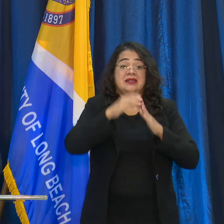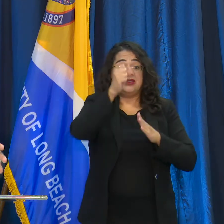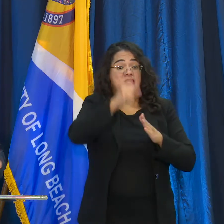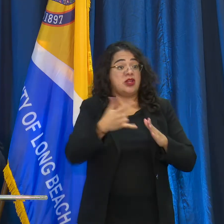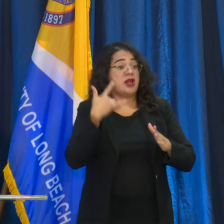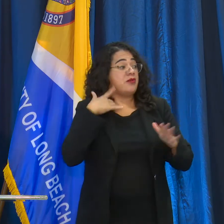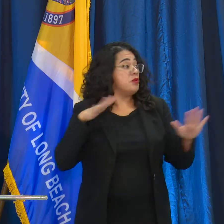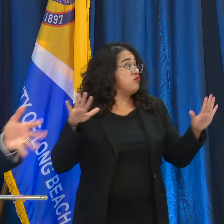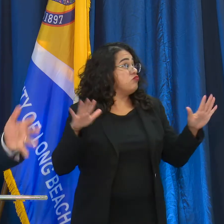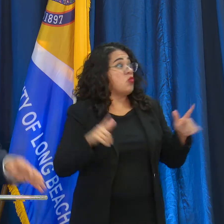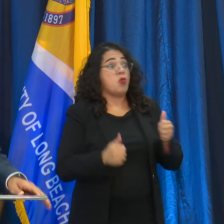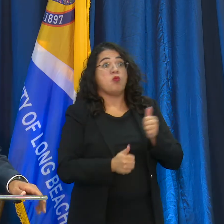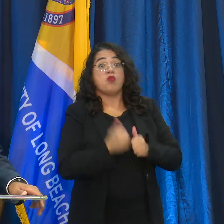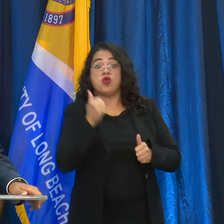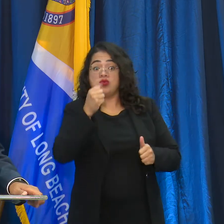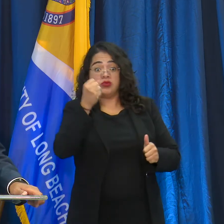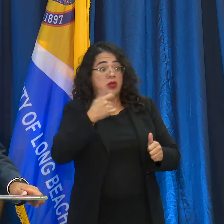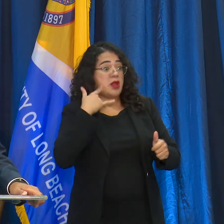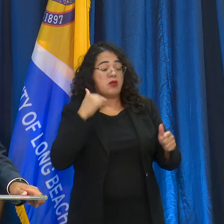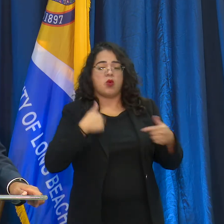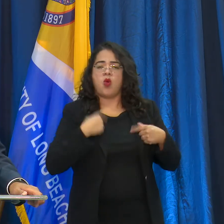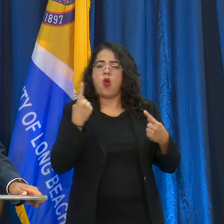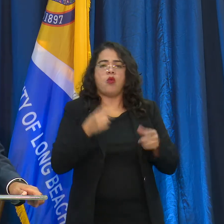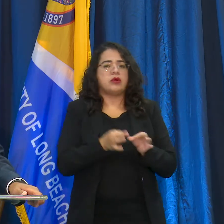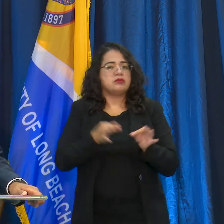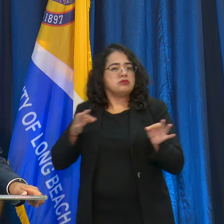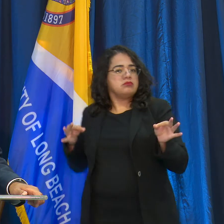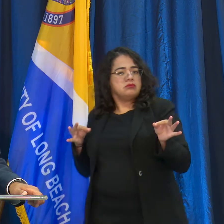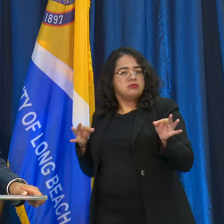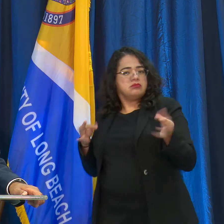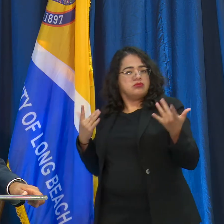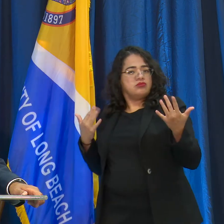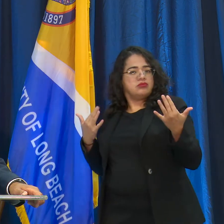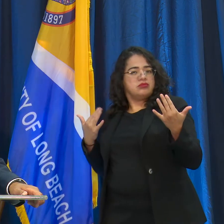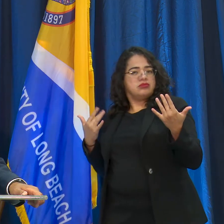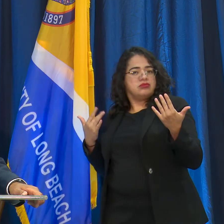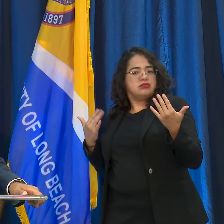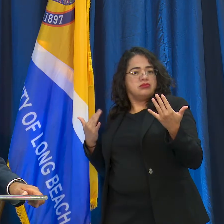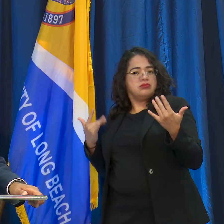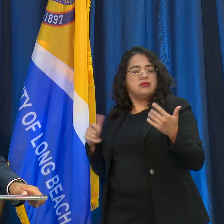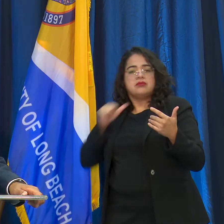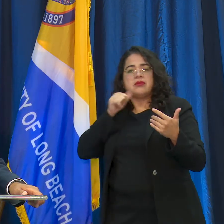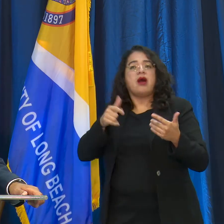any city in most of Southern California. But even with those closures and the